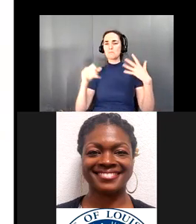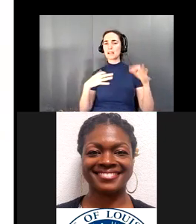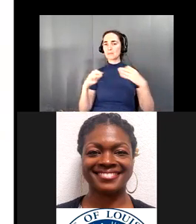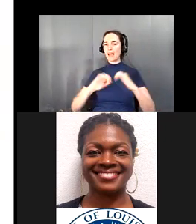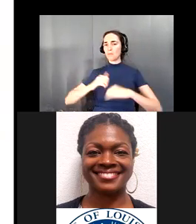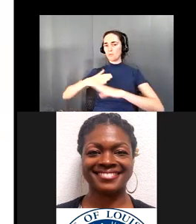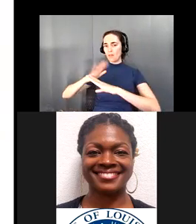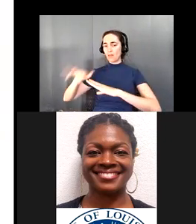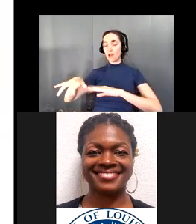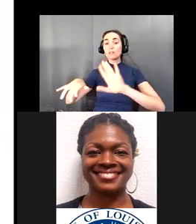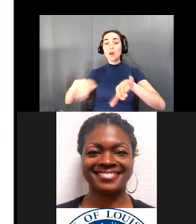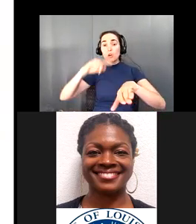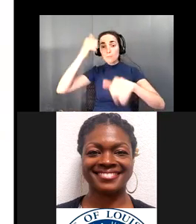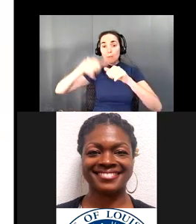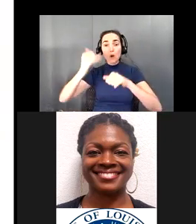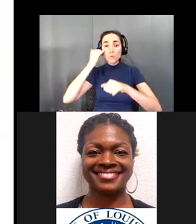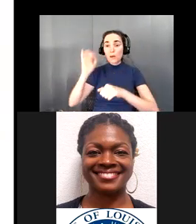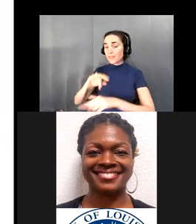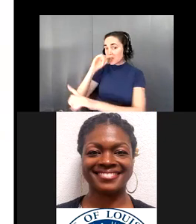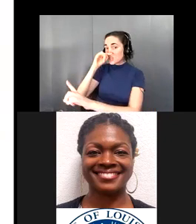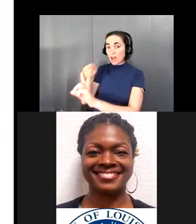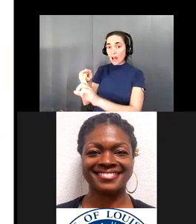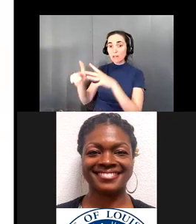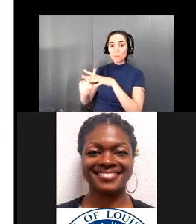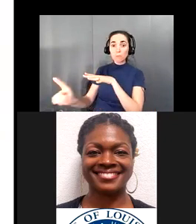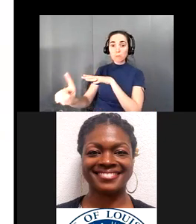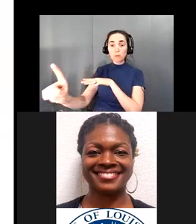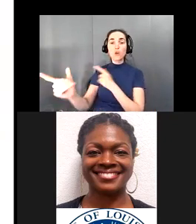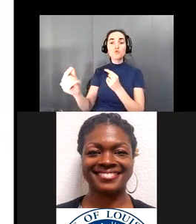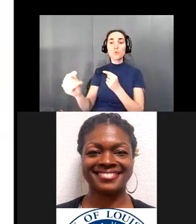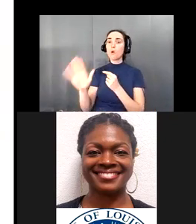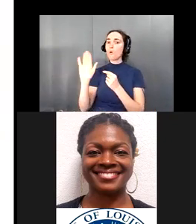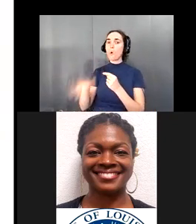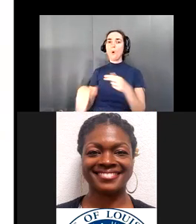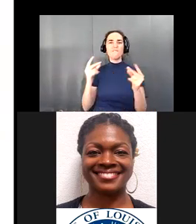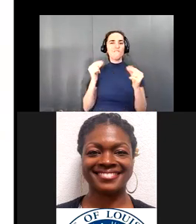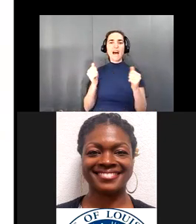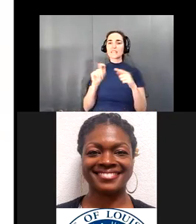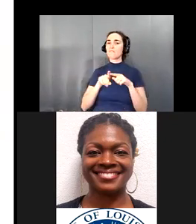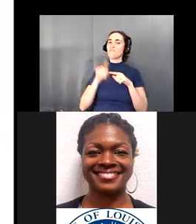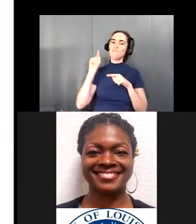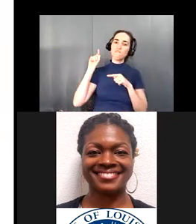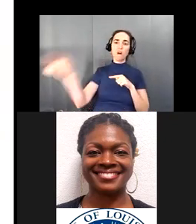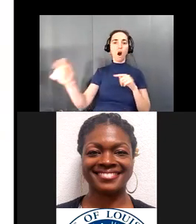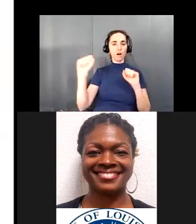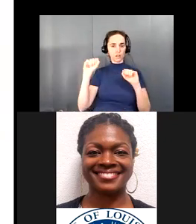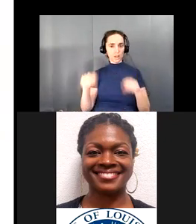even if it's a child and they wander. 16:17:19 They can cover a great distance in a short period of time. 16:17:22 So this is not something you take